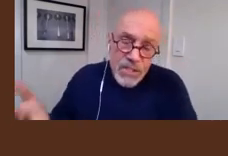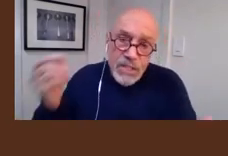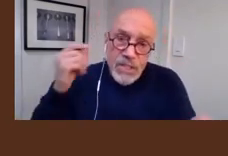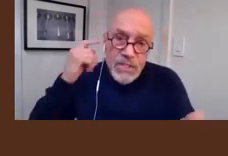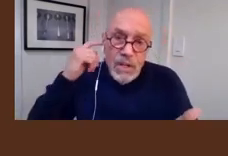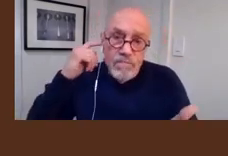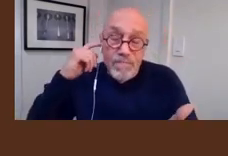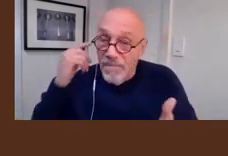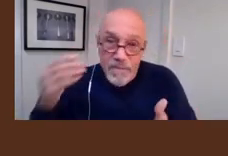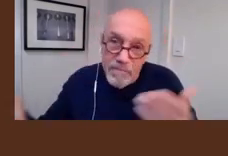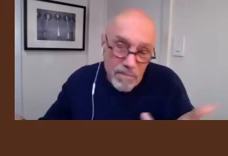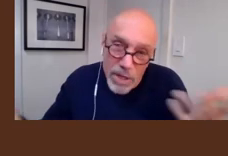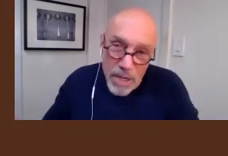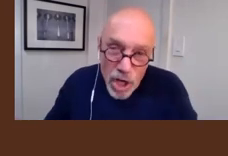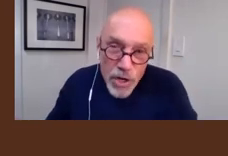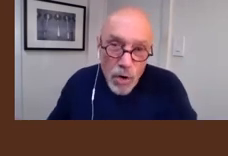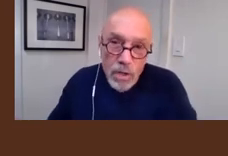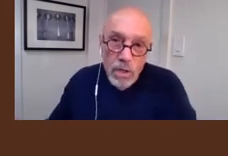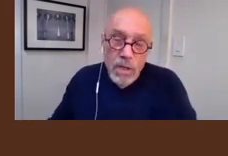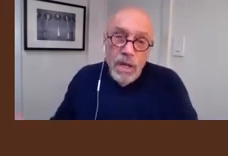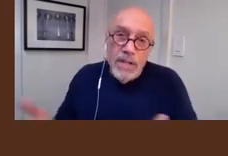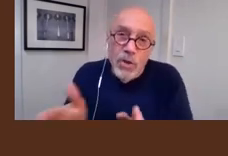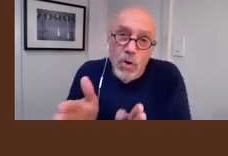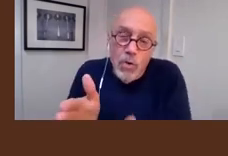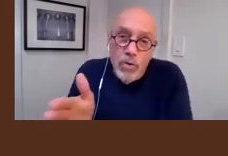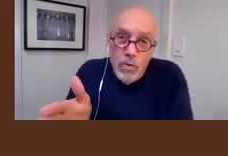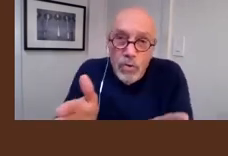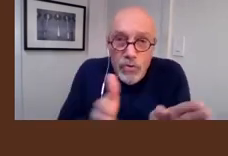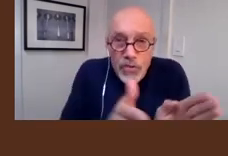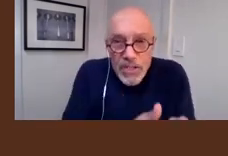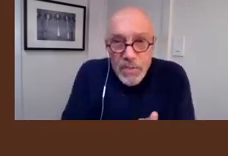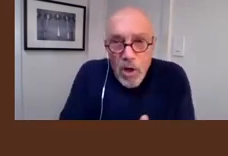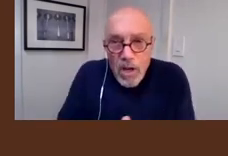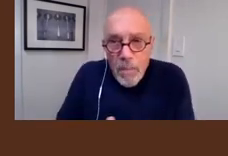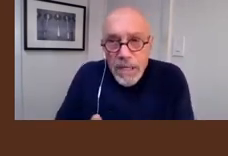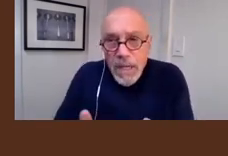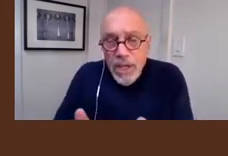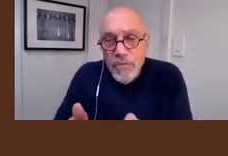is pretty much unknown. And so you have seen a small company and you